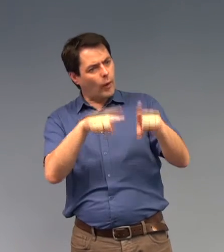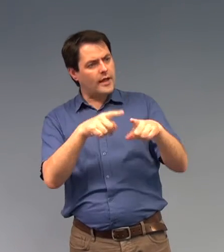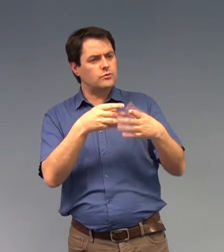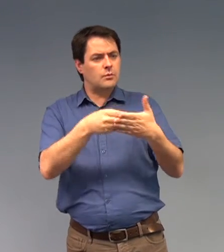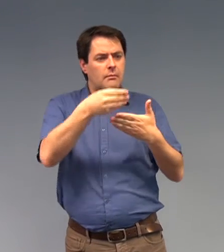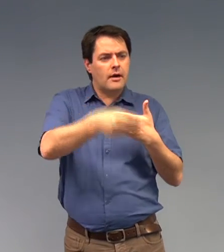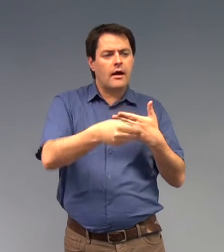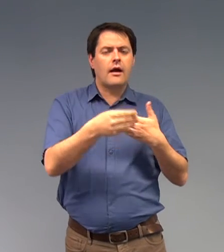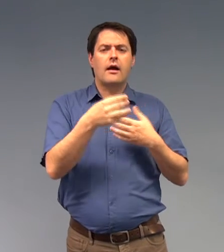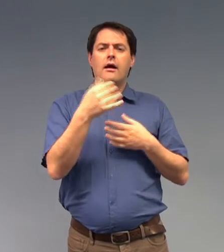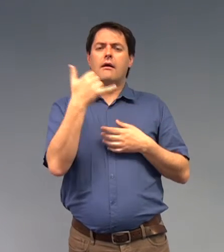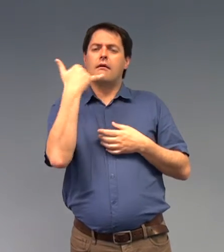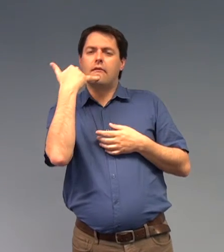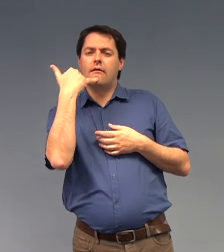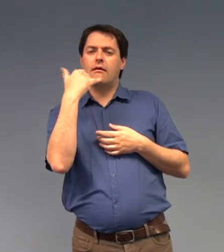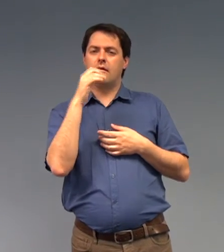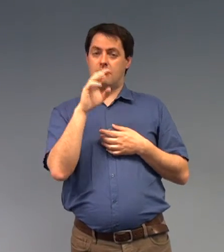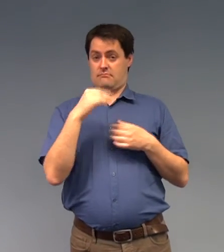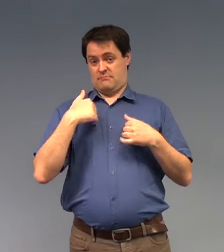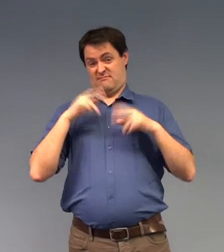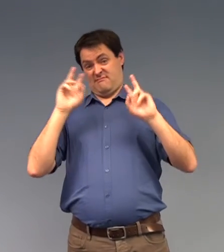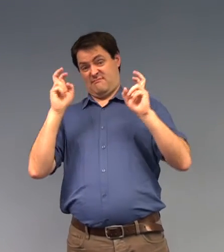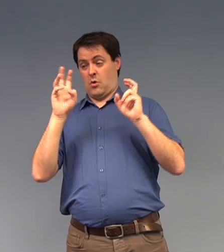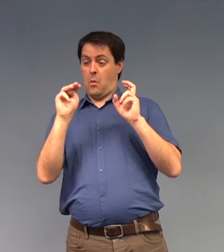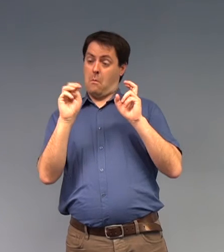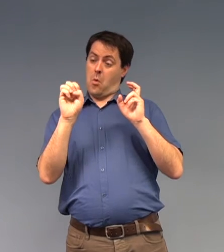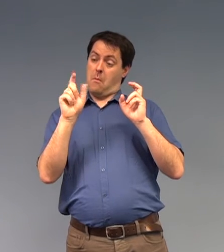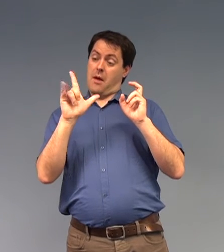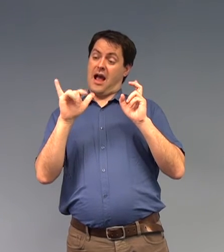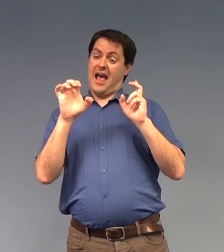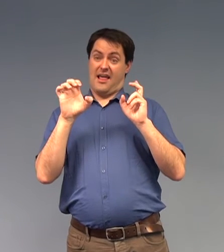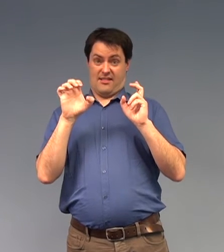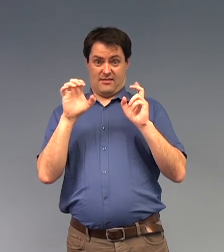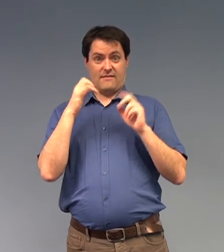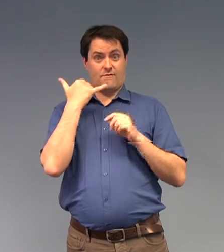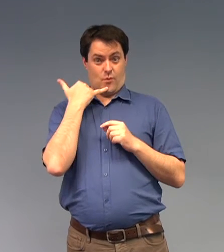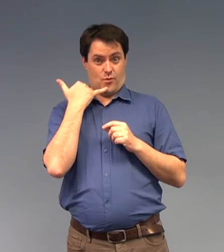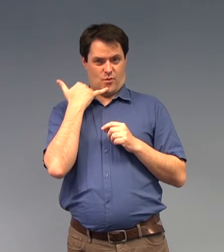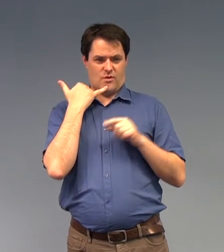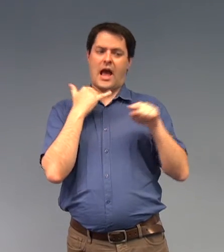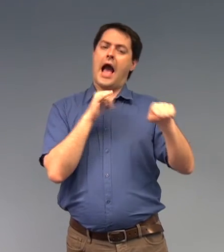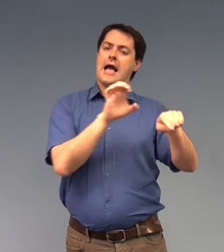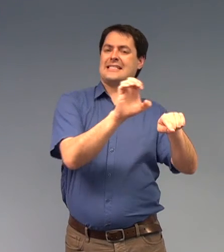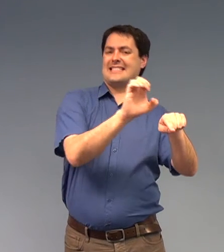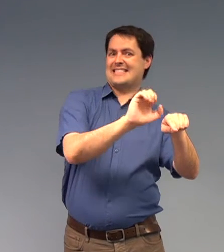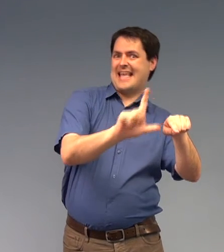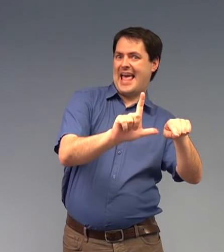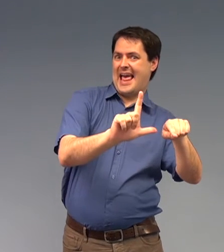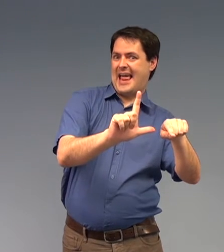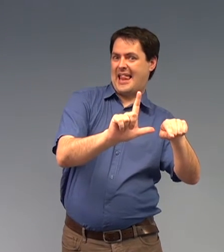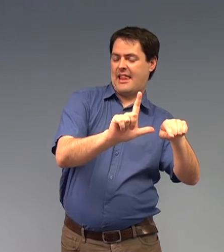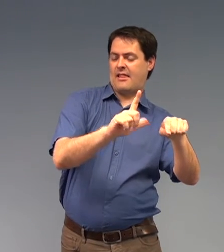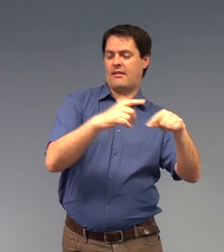And just to take another example, I went to buy what I would call a "mobile" phone,